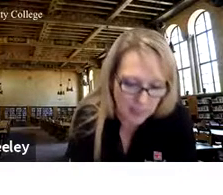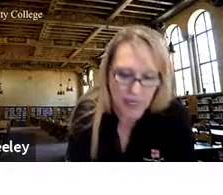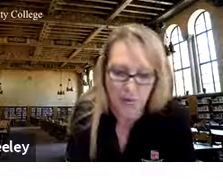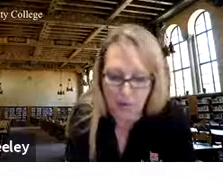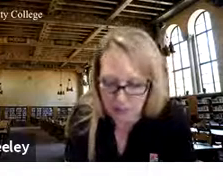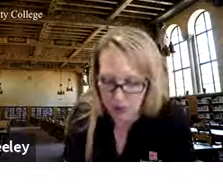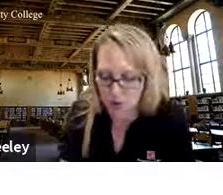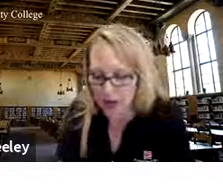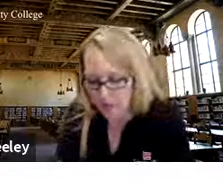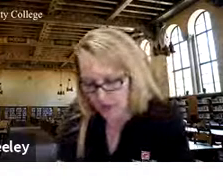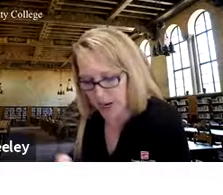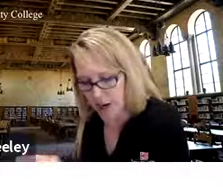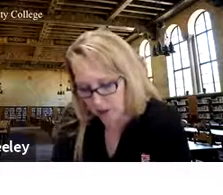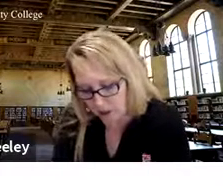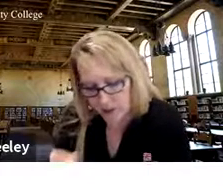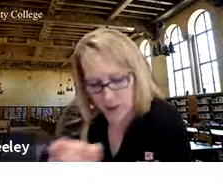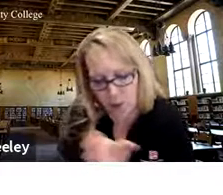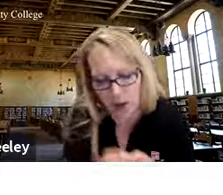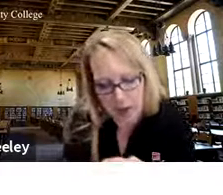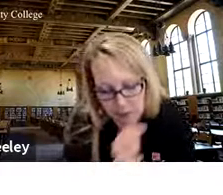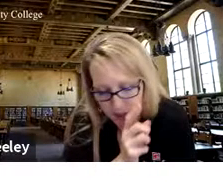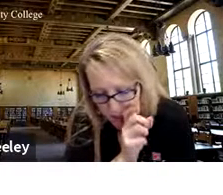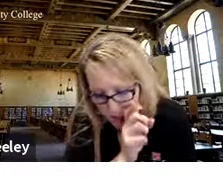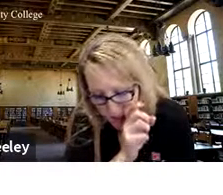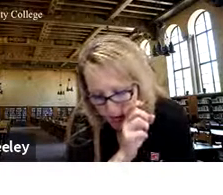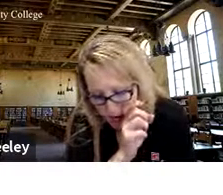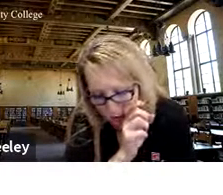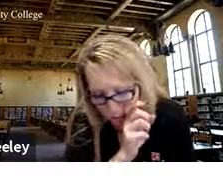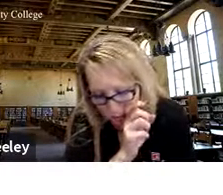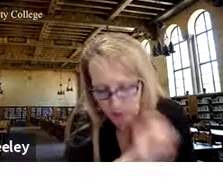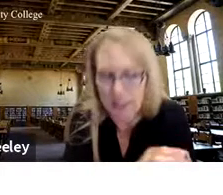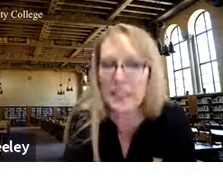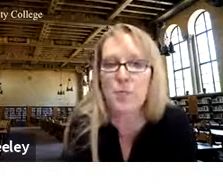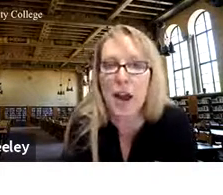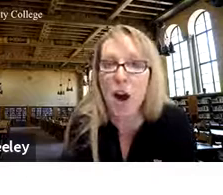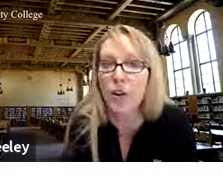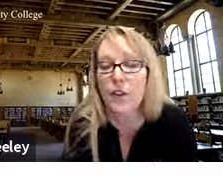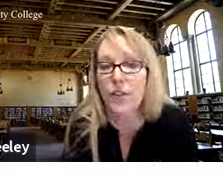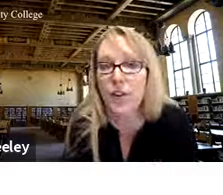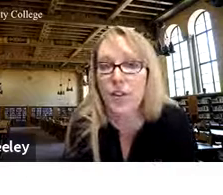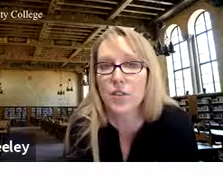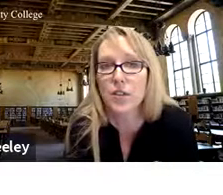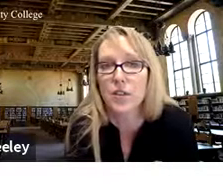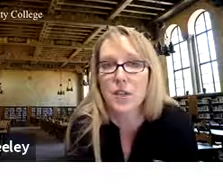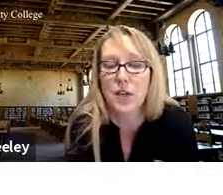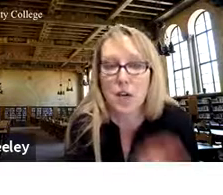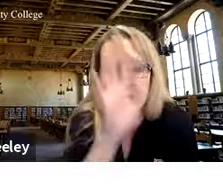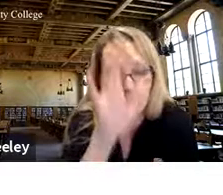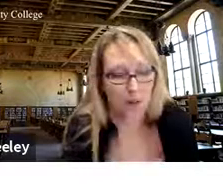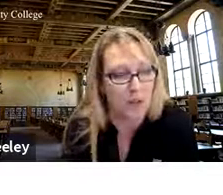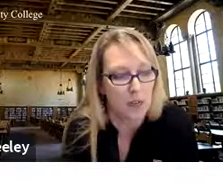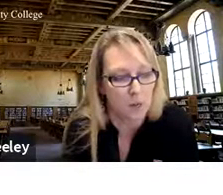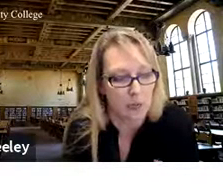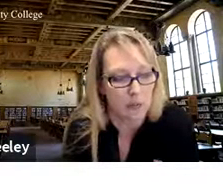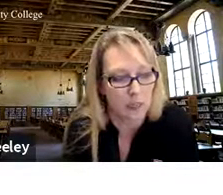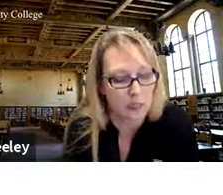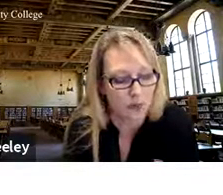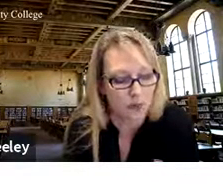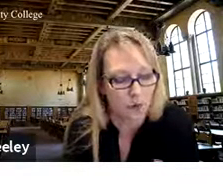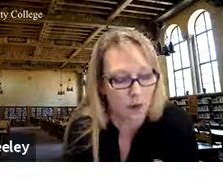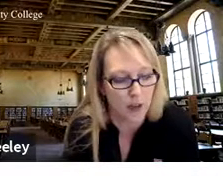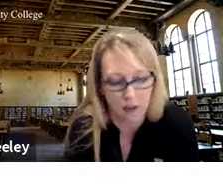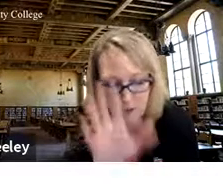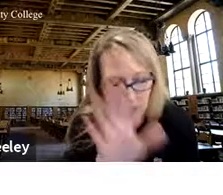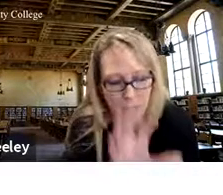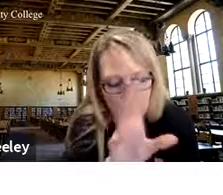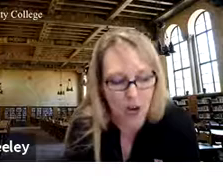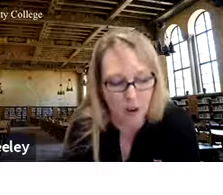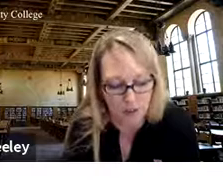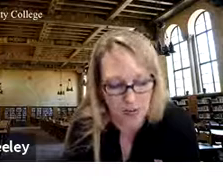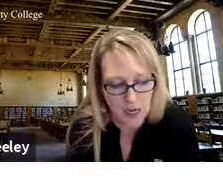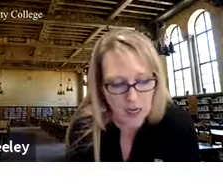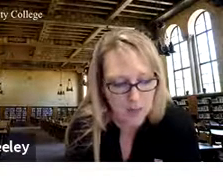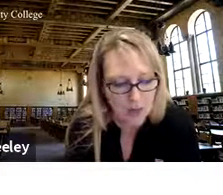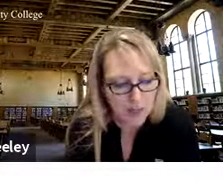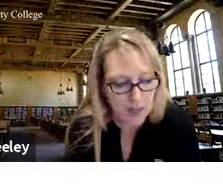assignments that work up to there. So perhaps it's collecting a biography first. A list for the I'm sorry, the bibliography, maybe it's